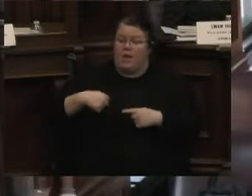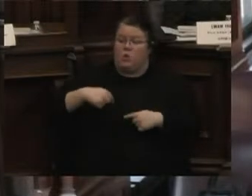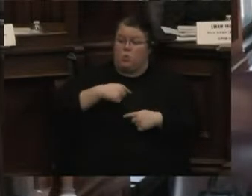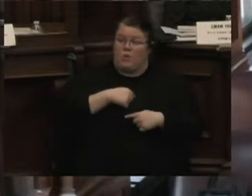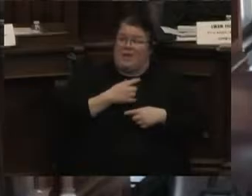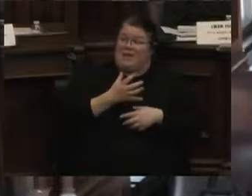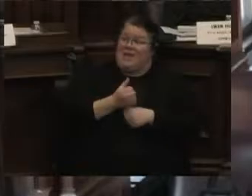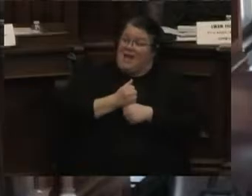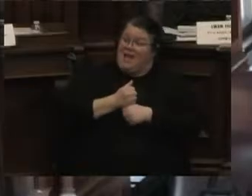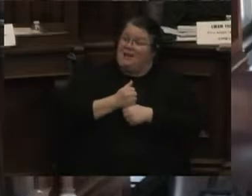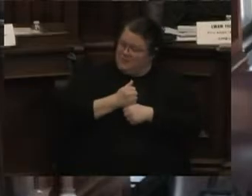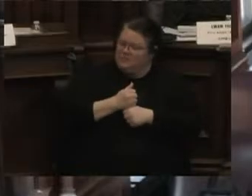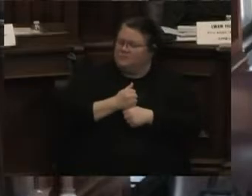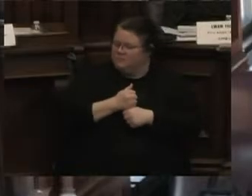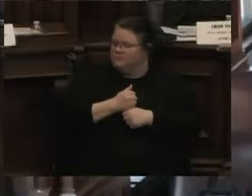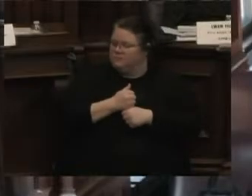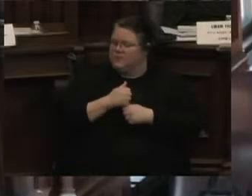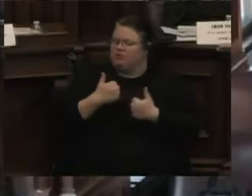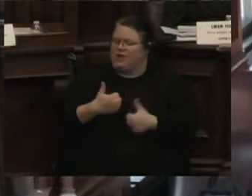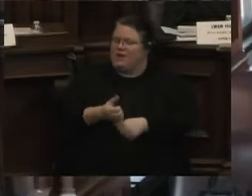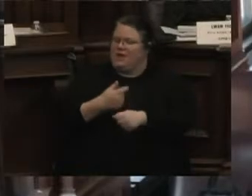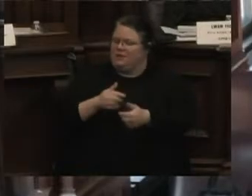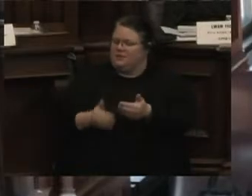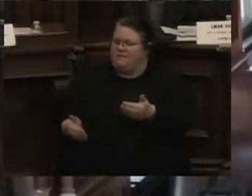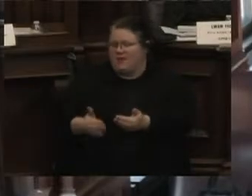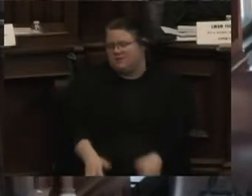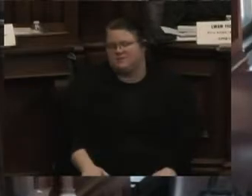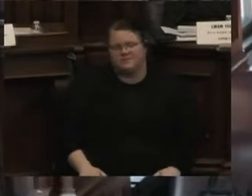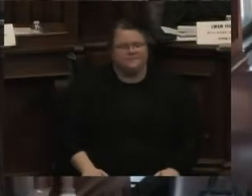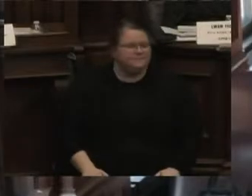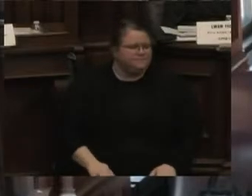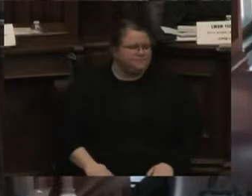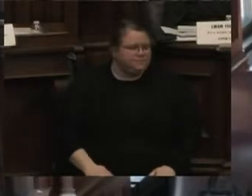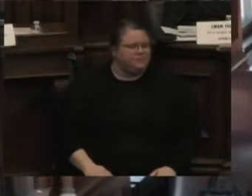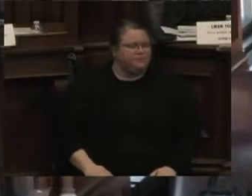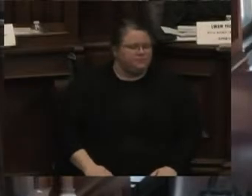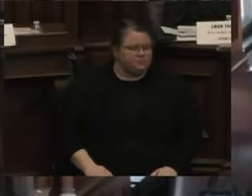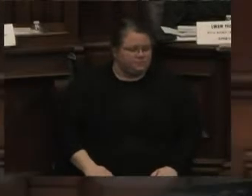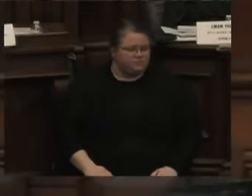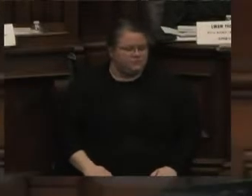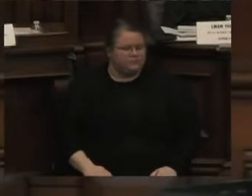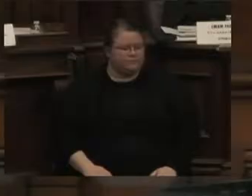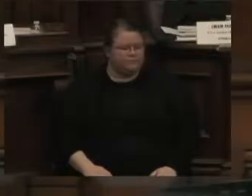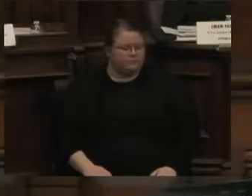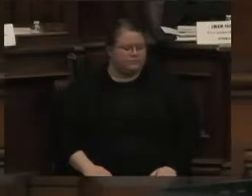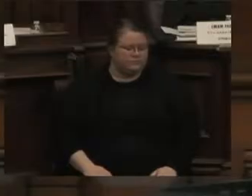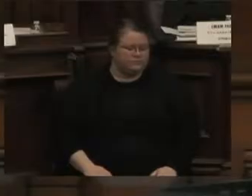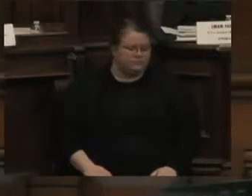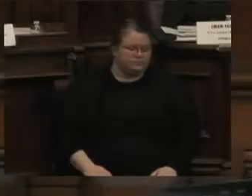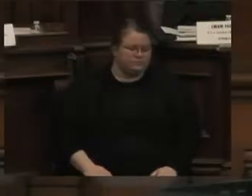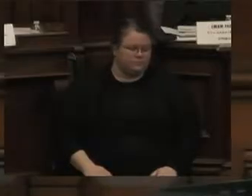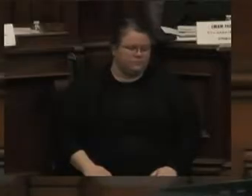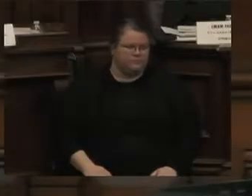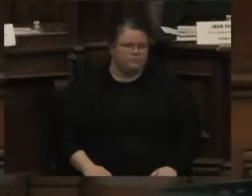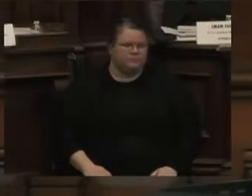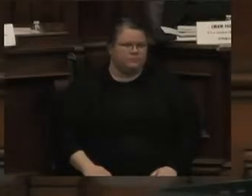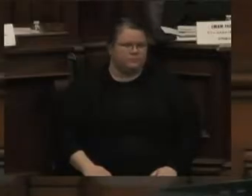through it. But I will stress the fact that we get it as soon